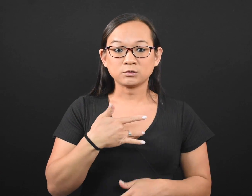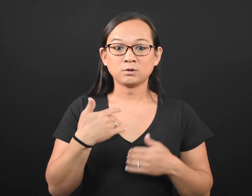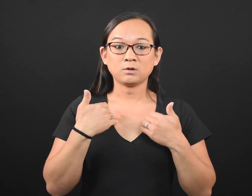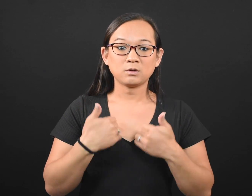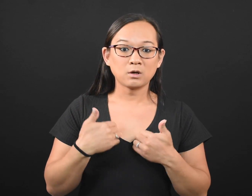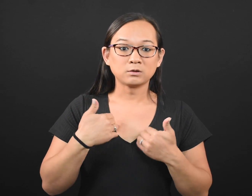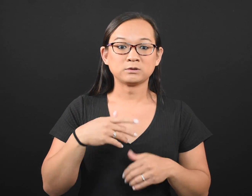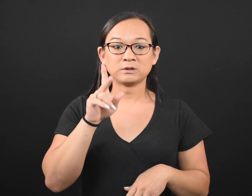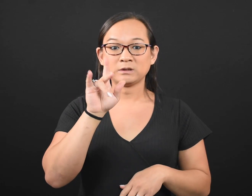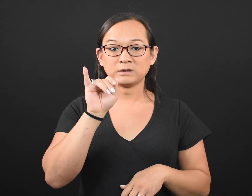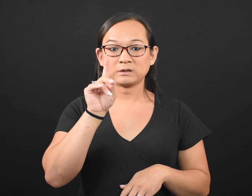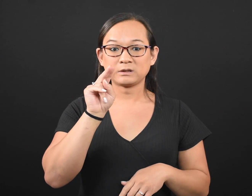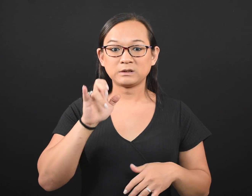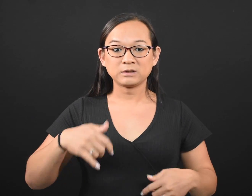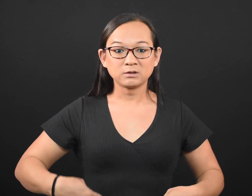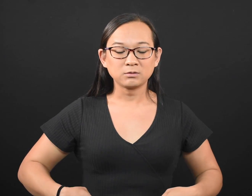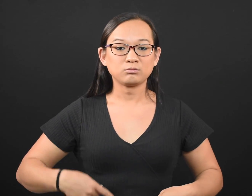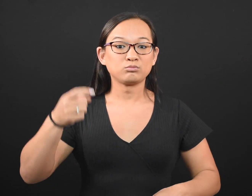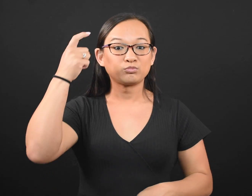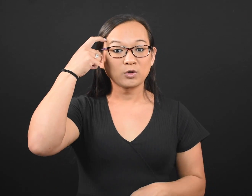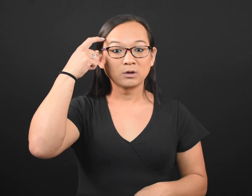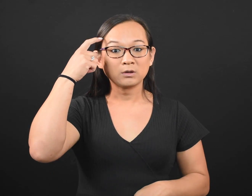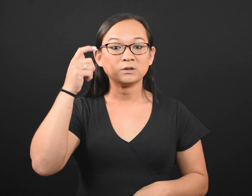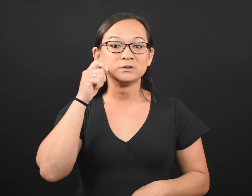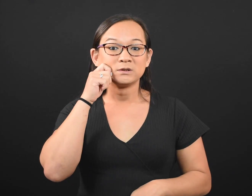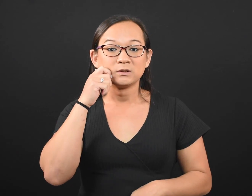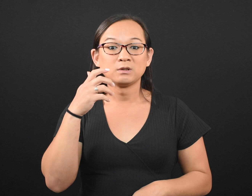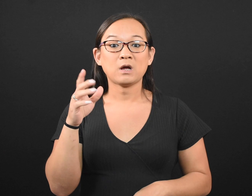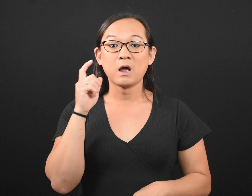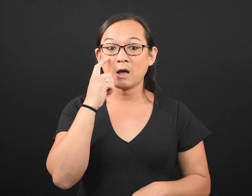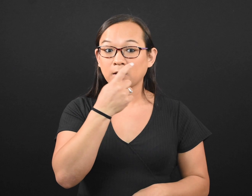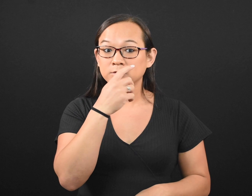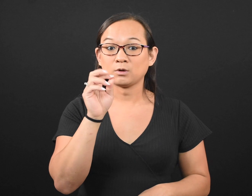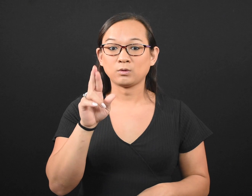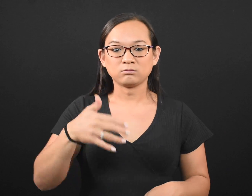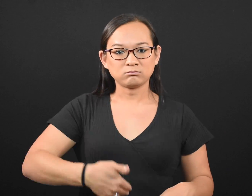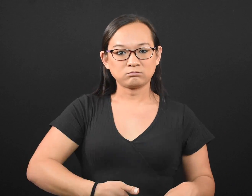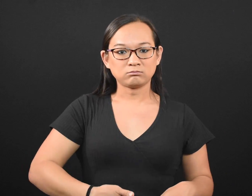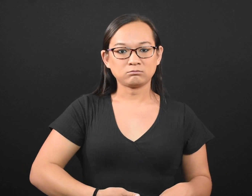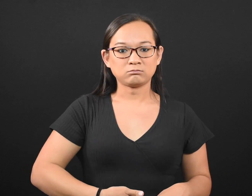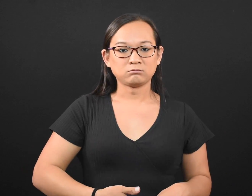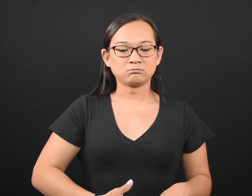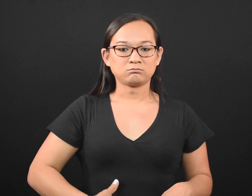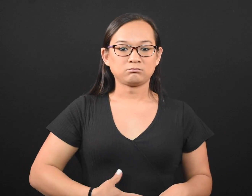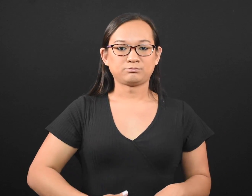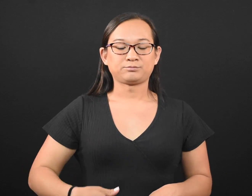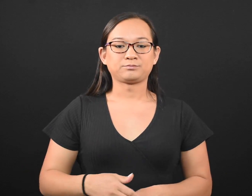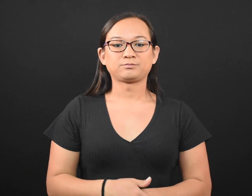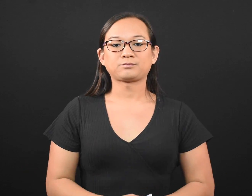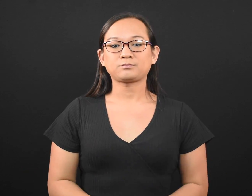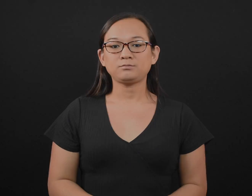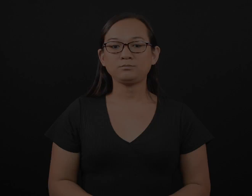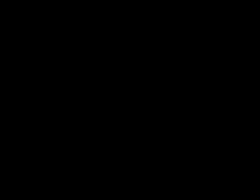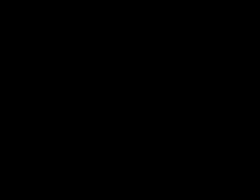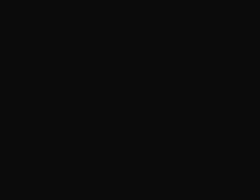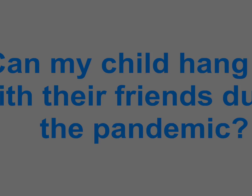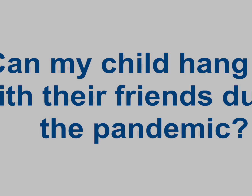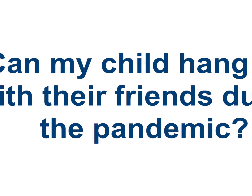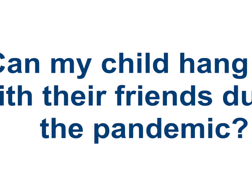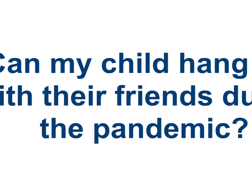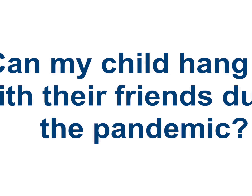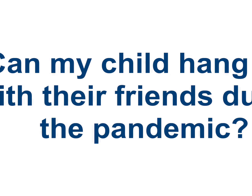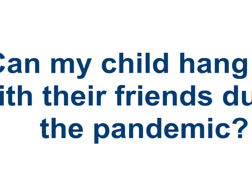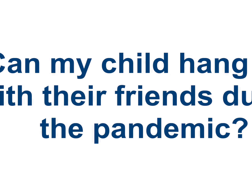lungs, kidneys, brain, skin, eyes, or gastrointestinal organs.